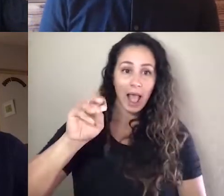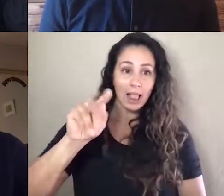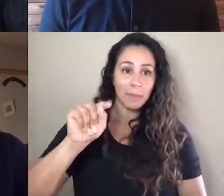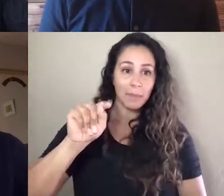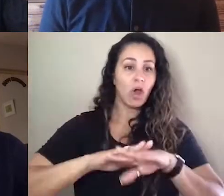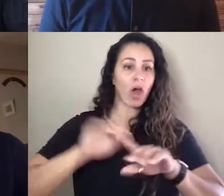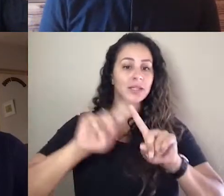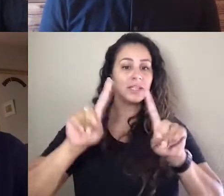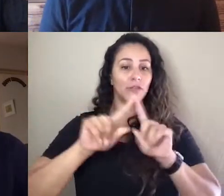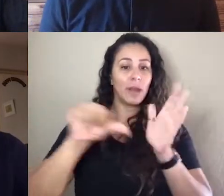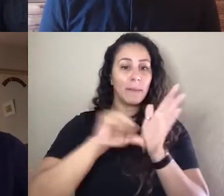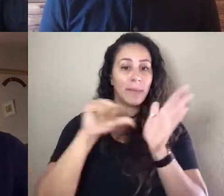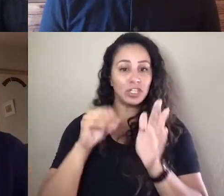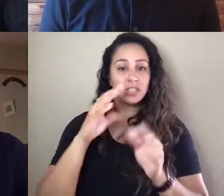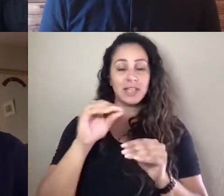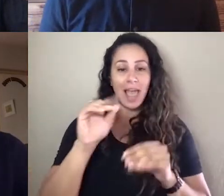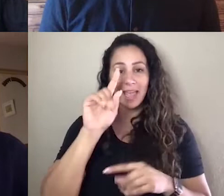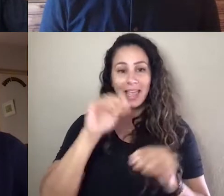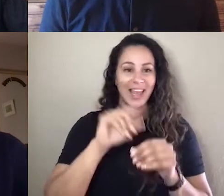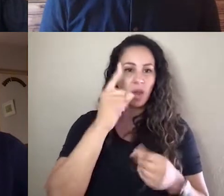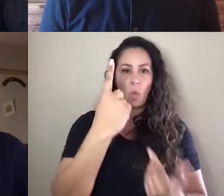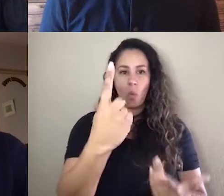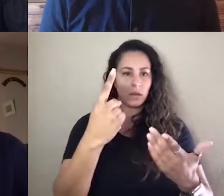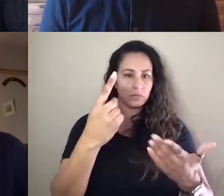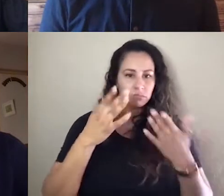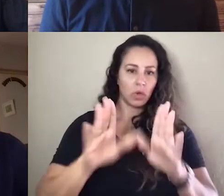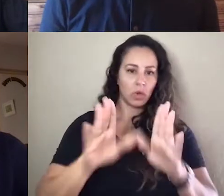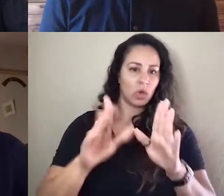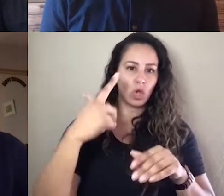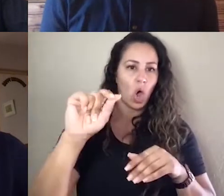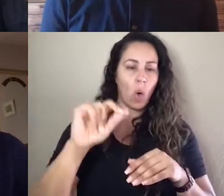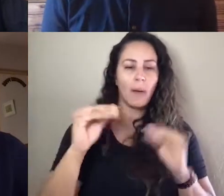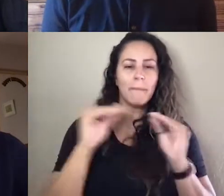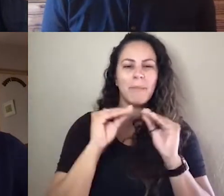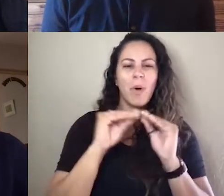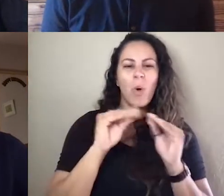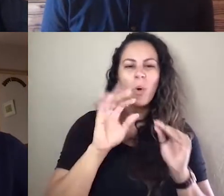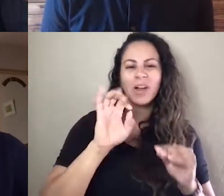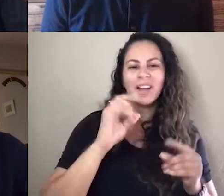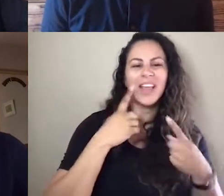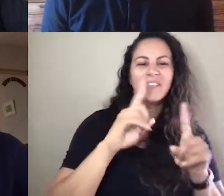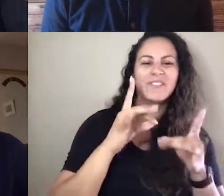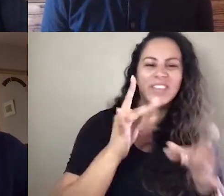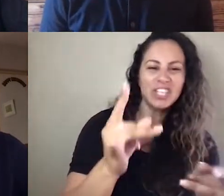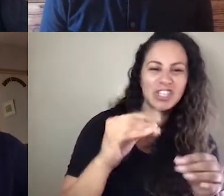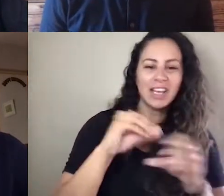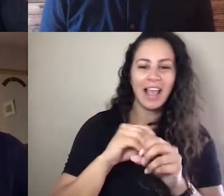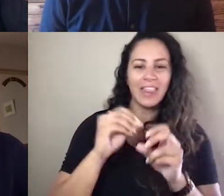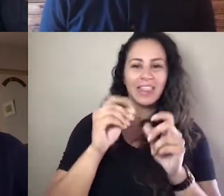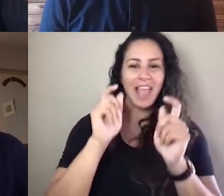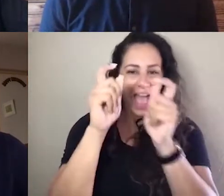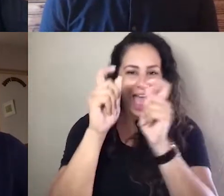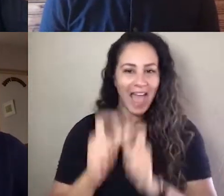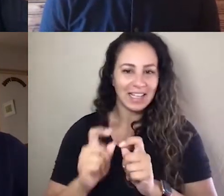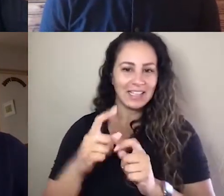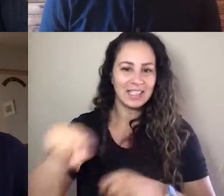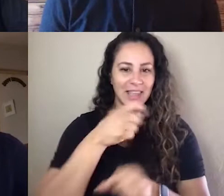HOW CAN FOLKS BE MORE EFFICIENT IN THE EDITS THAT THEY